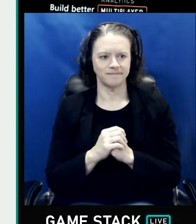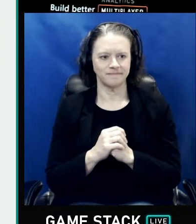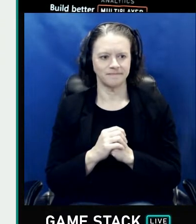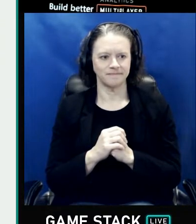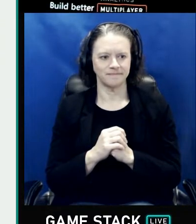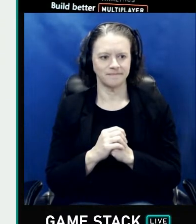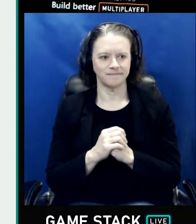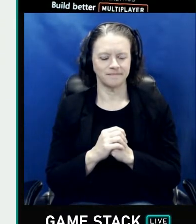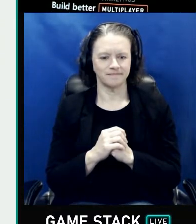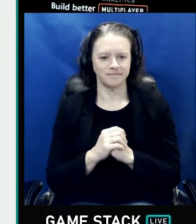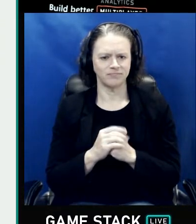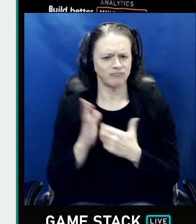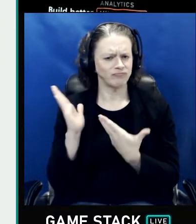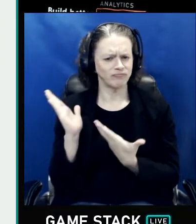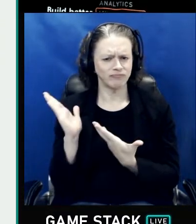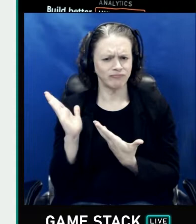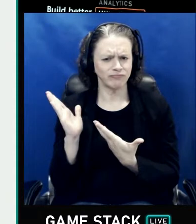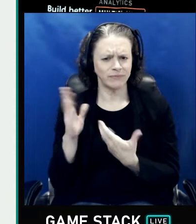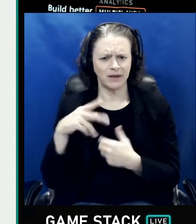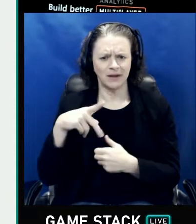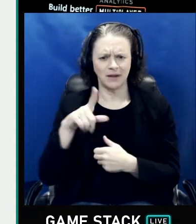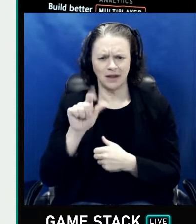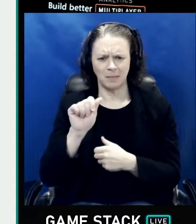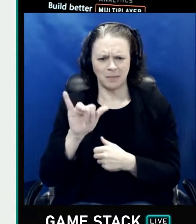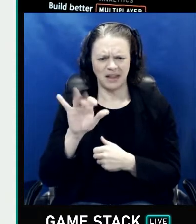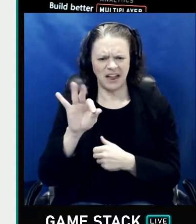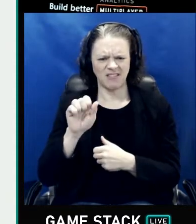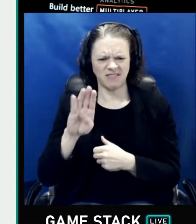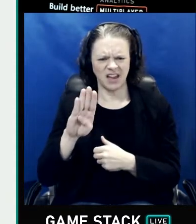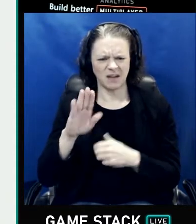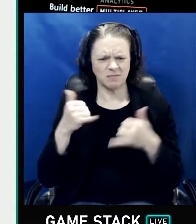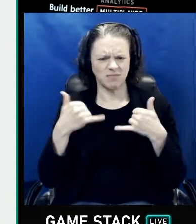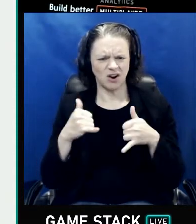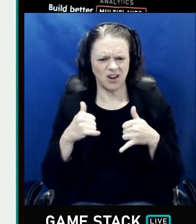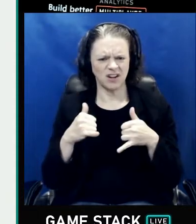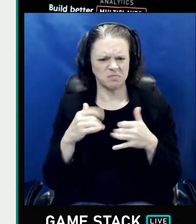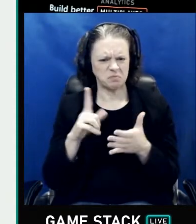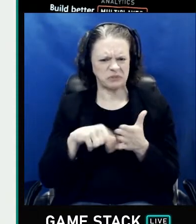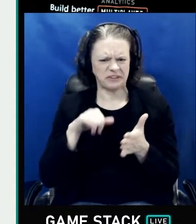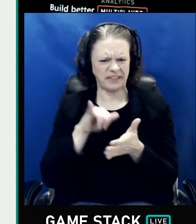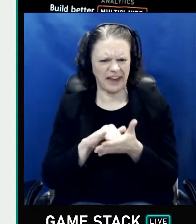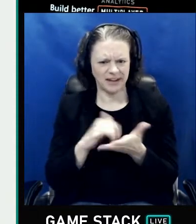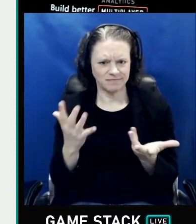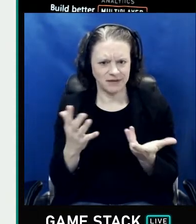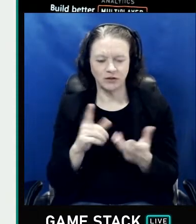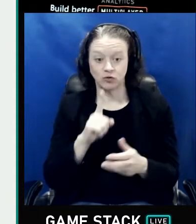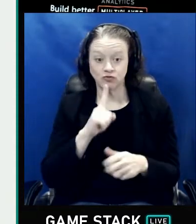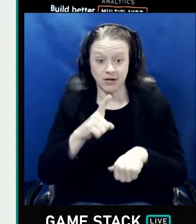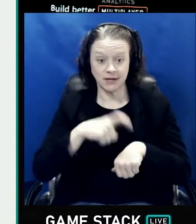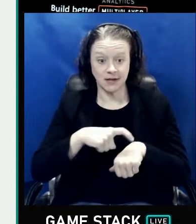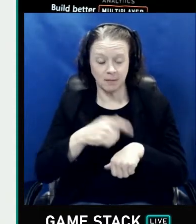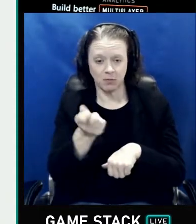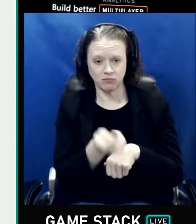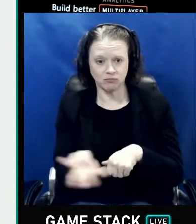So what is PlayFab Party? It's a real-time multiplayer networking and communication middleware solution for games.